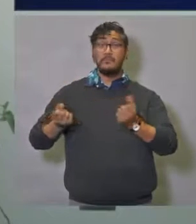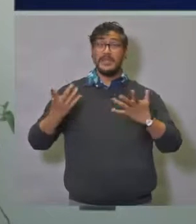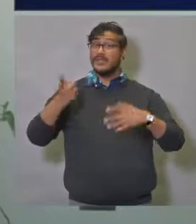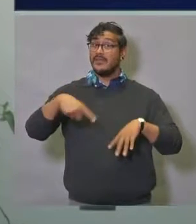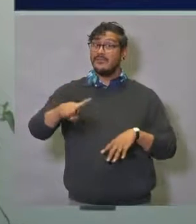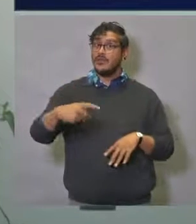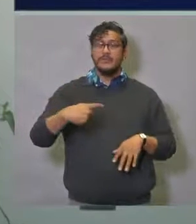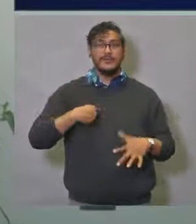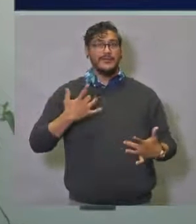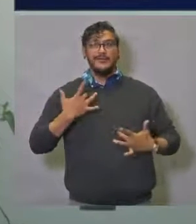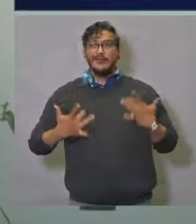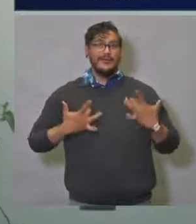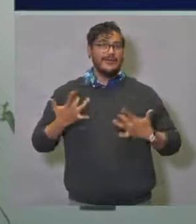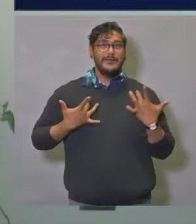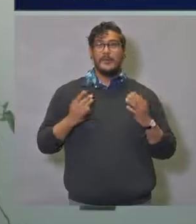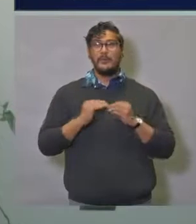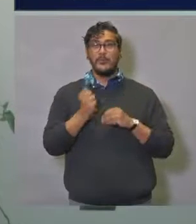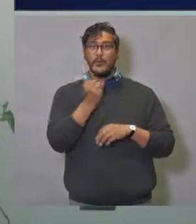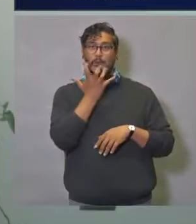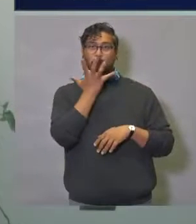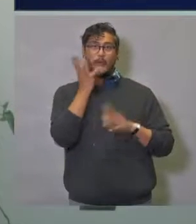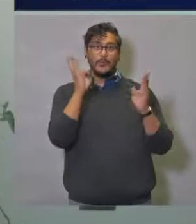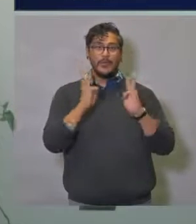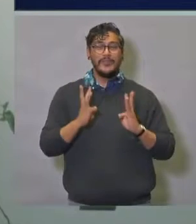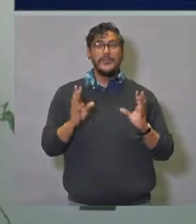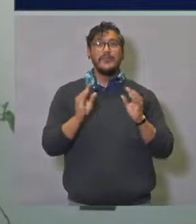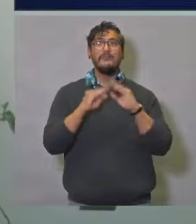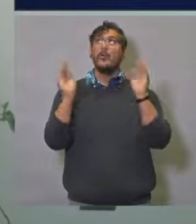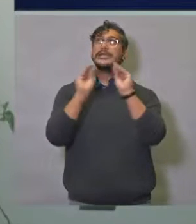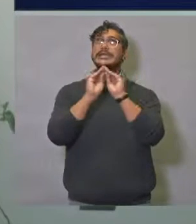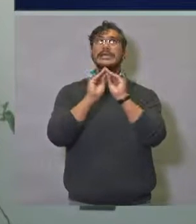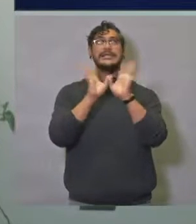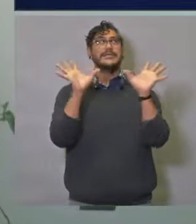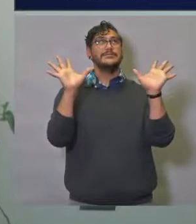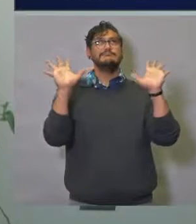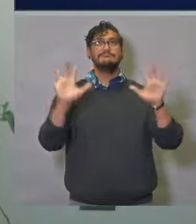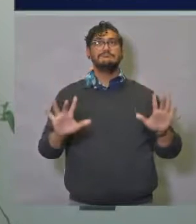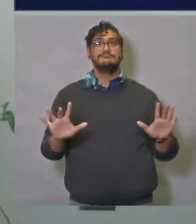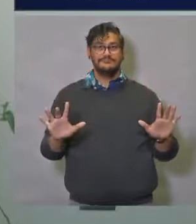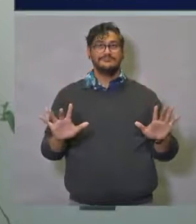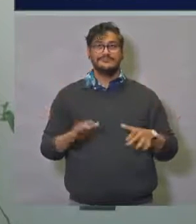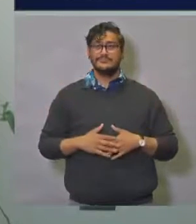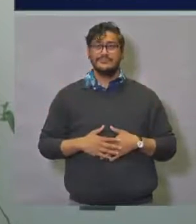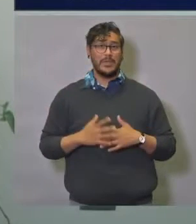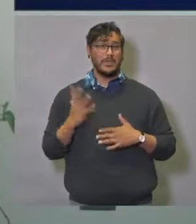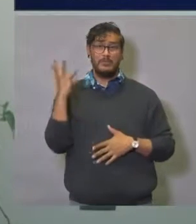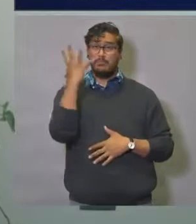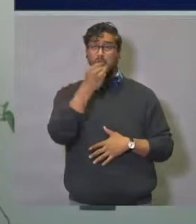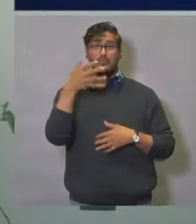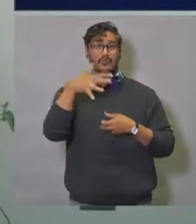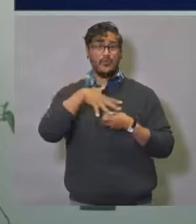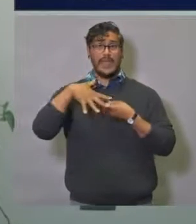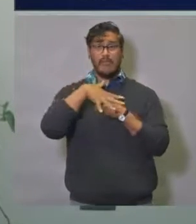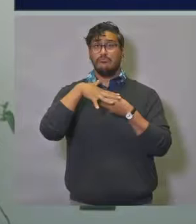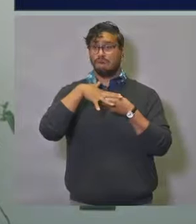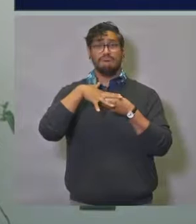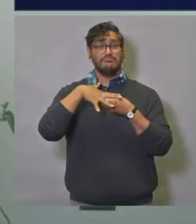IN CLOSING, SPRING OFFICIALLY BEGAN THIS PAST WEEKEND. LIKE SO MANY OF YOU, I AM EAGERLY AWAITING WARMER WEATHER